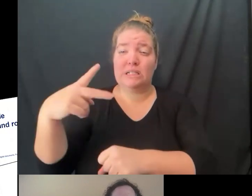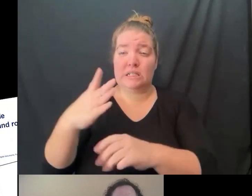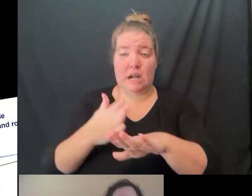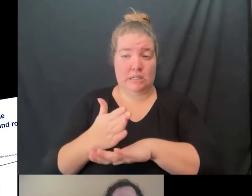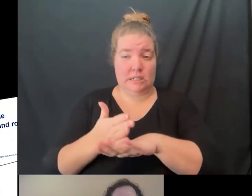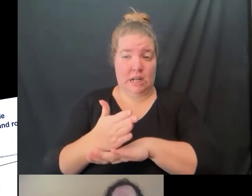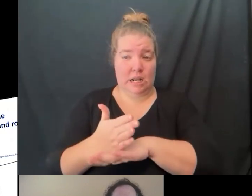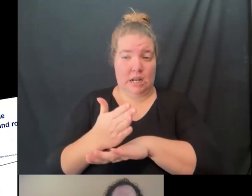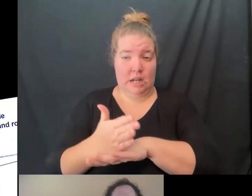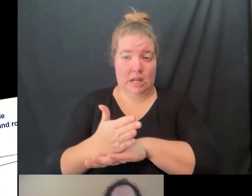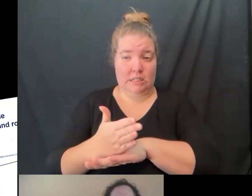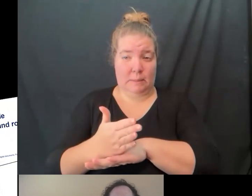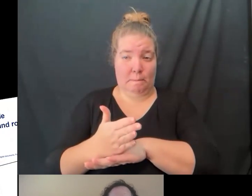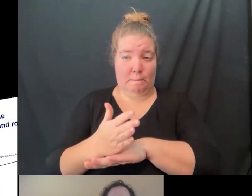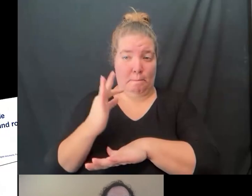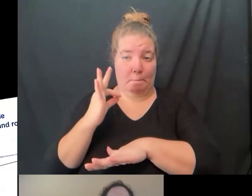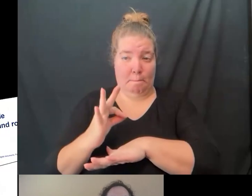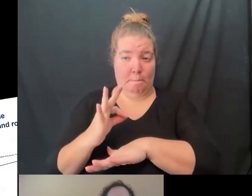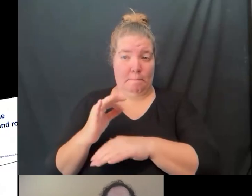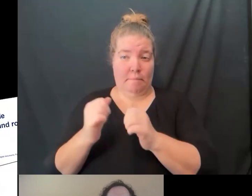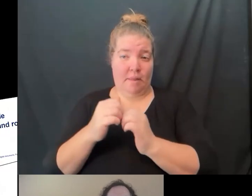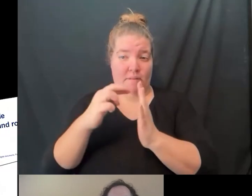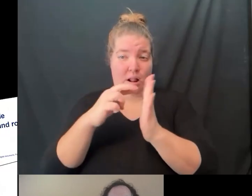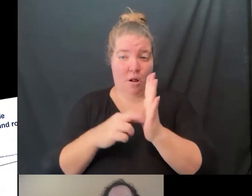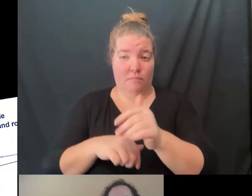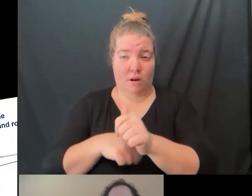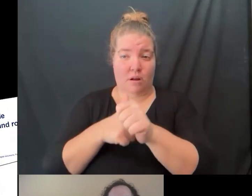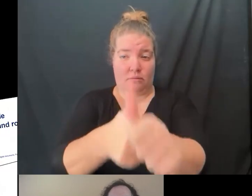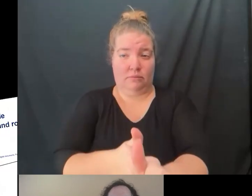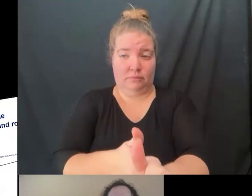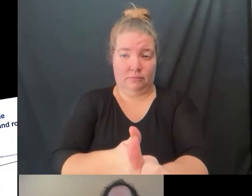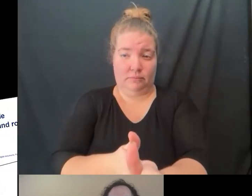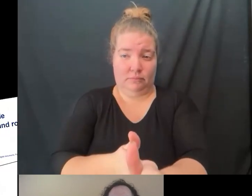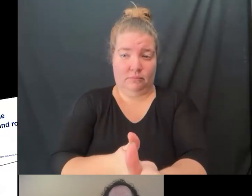if it's crucial that something be accessible, which in this case, it will be because of the regulations,